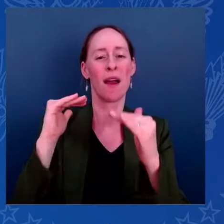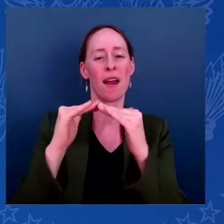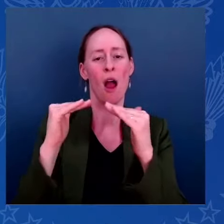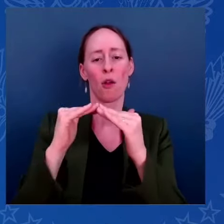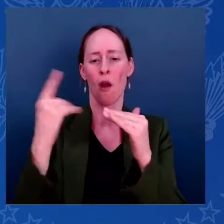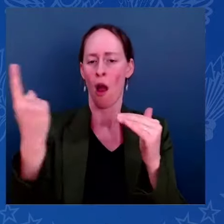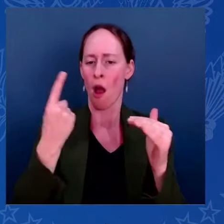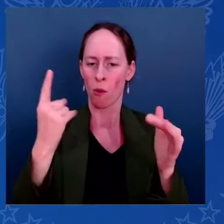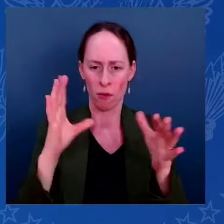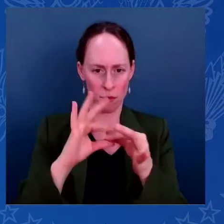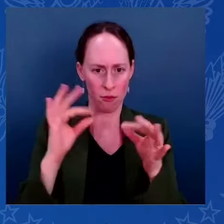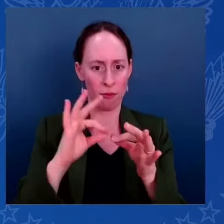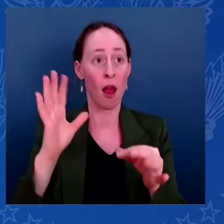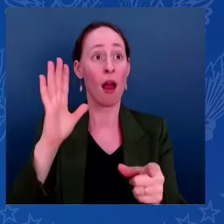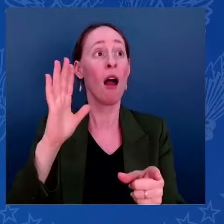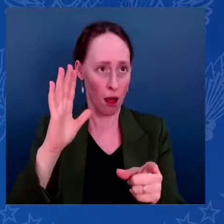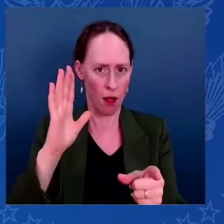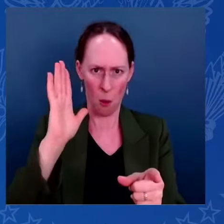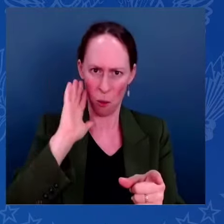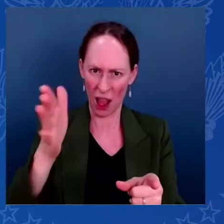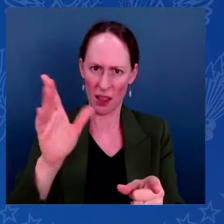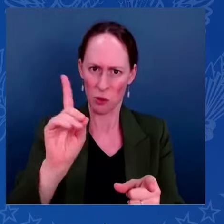Along with former Governor John Bel Edwards.